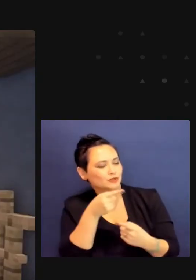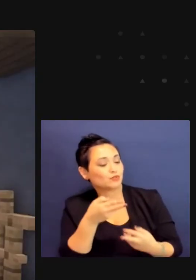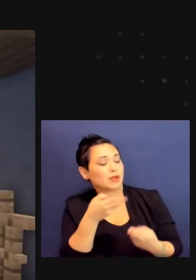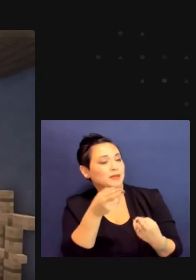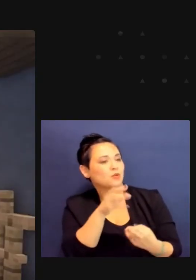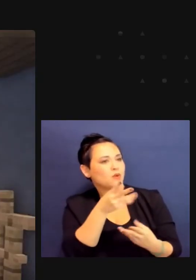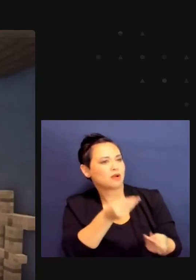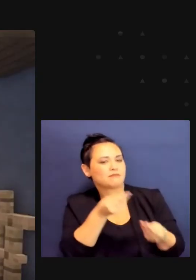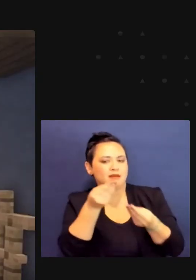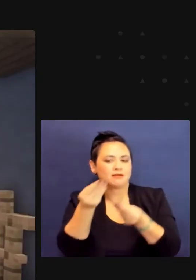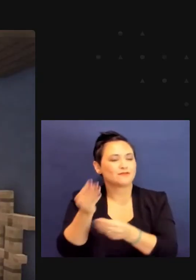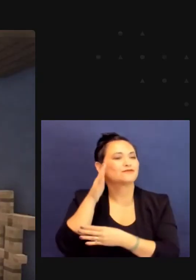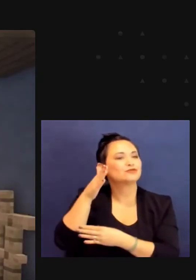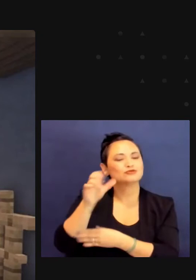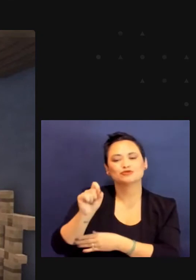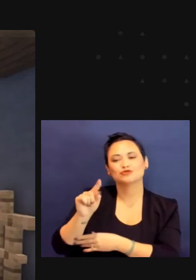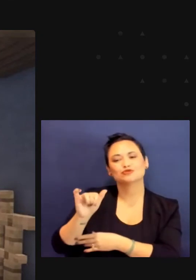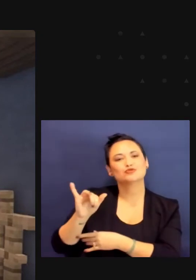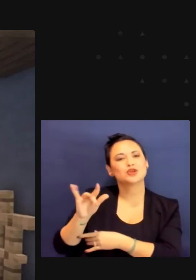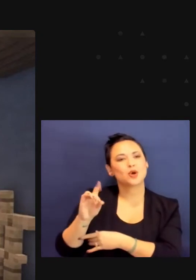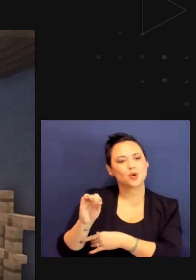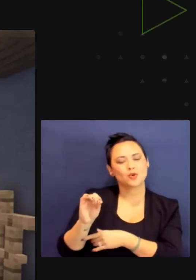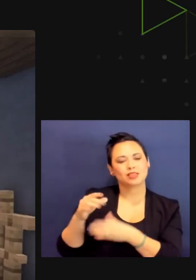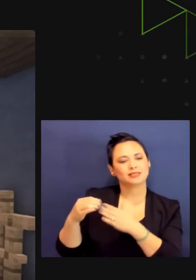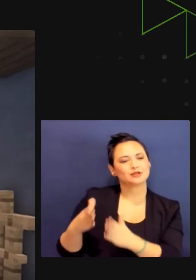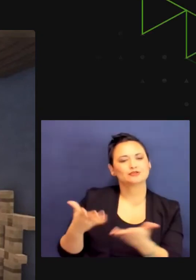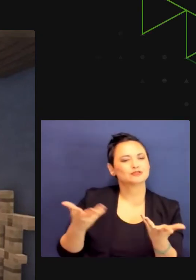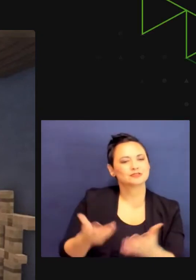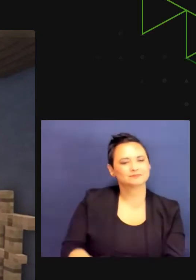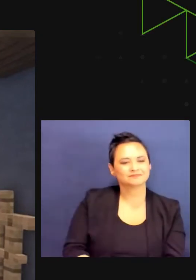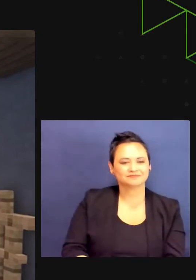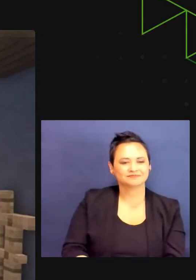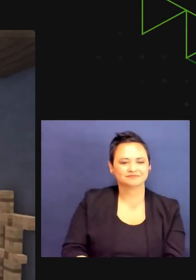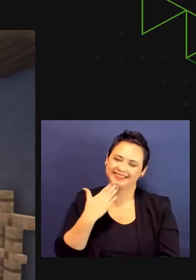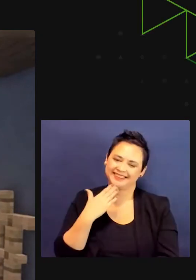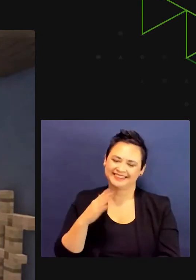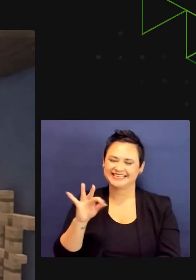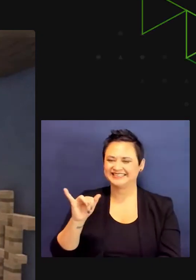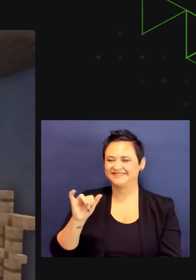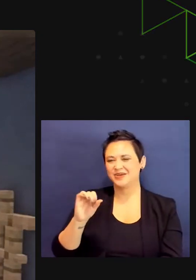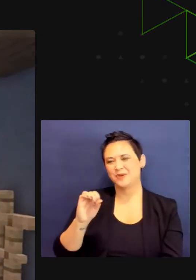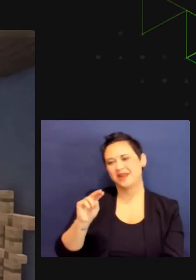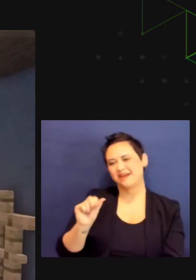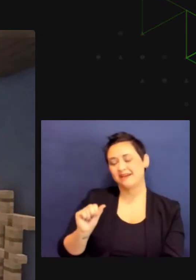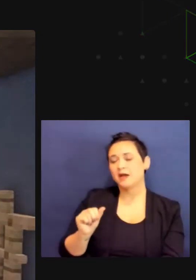Thanks, Fiona. I think the main thing I've learned is how important it is to be willing to be part of the solution.